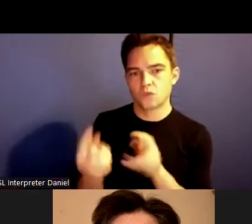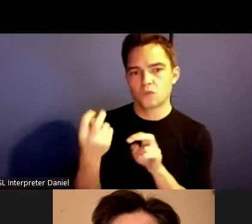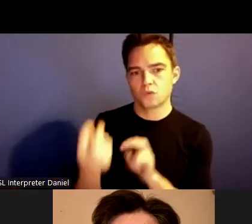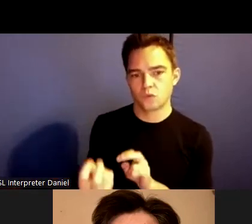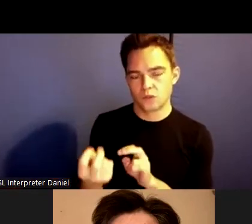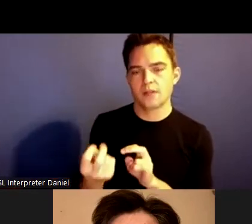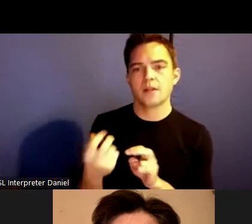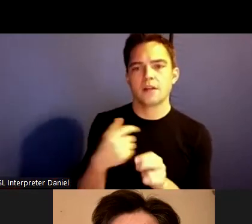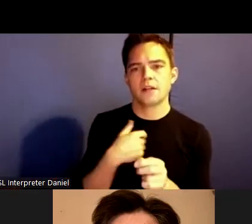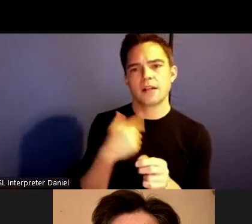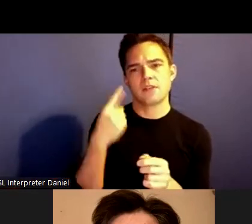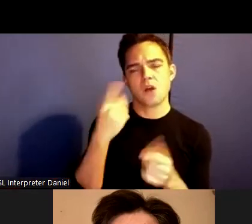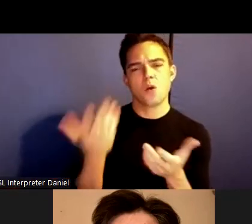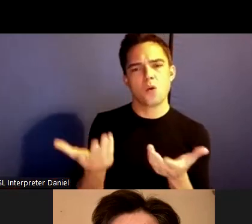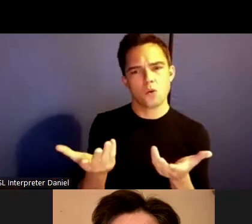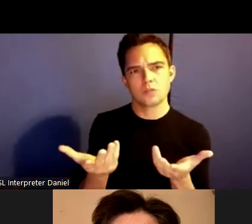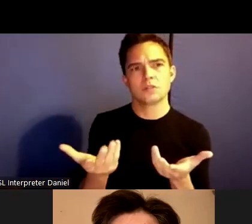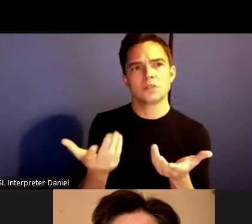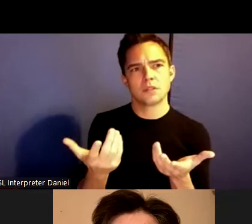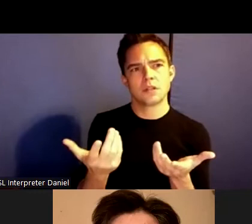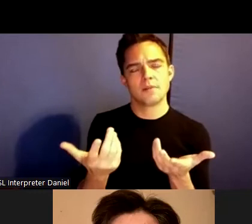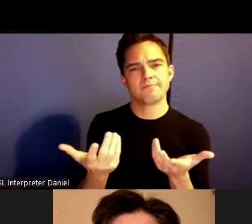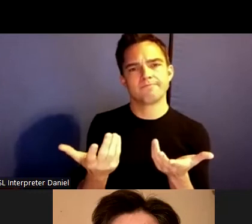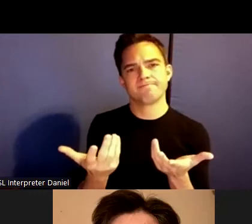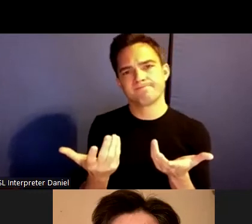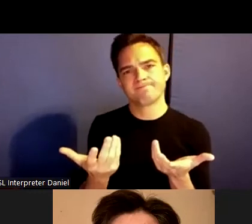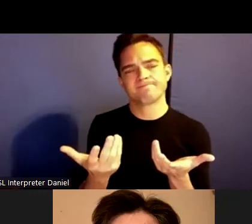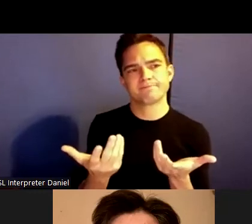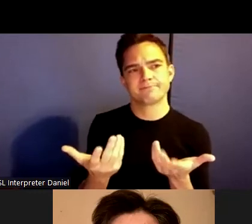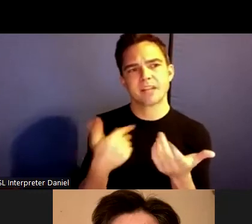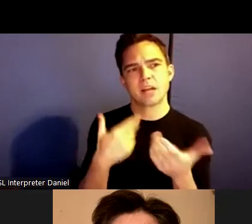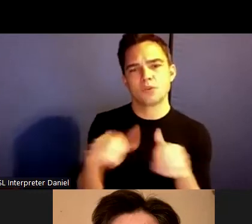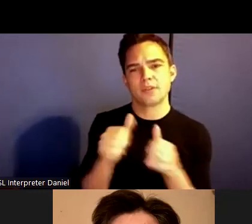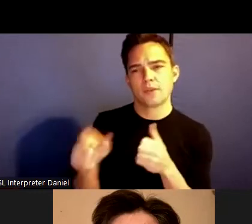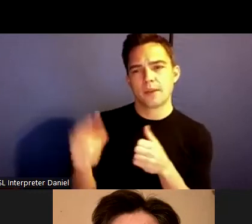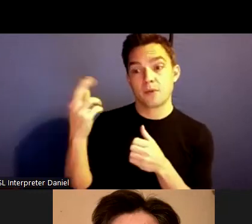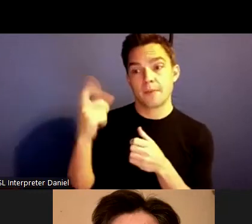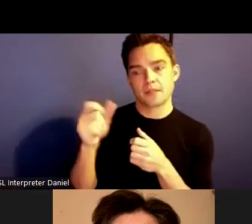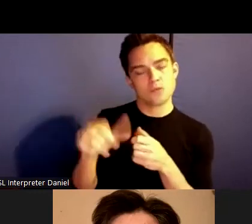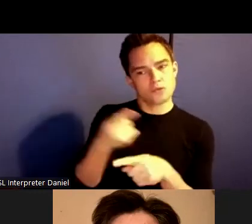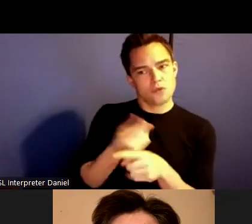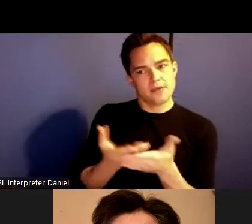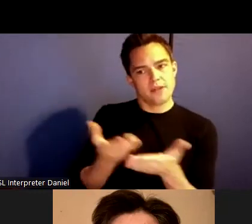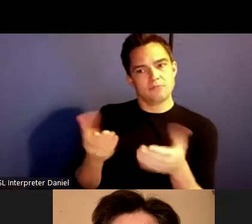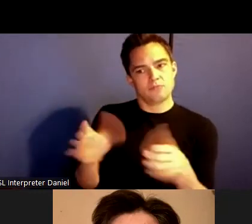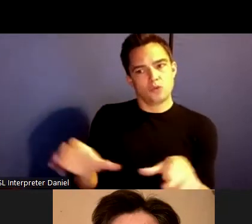I thought, Oh, I thought I was just, you know, doing that with him. Because it was the right thing to do. John was somebody